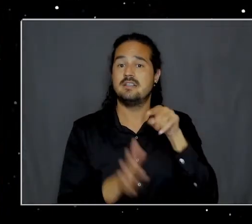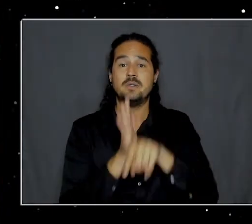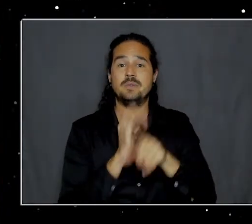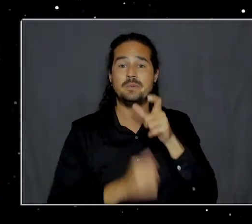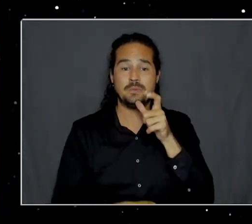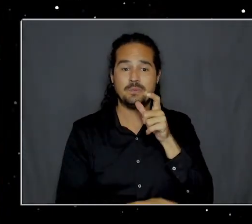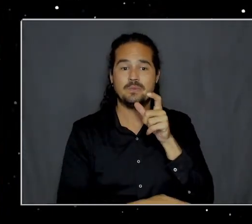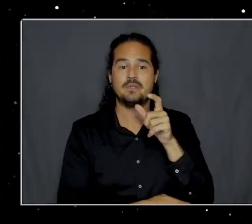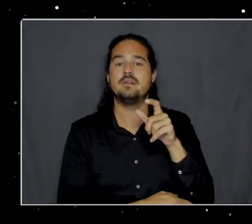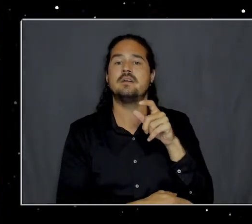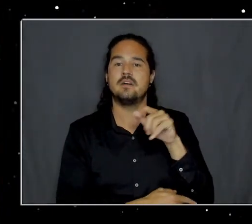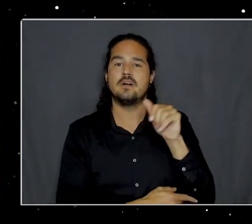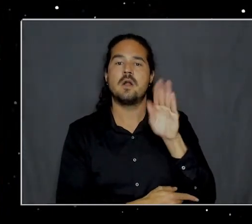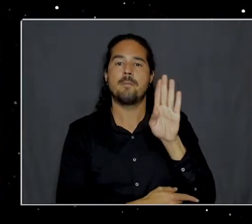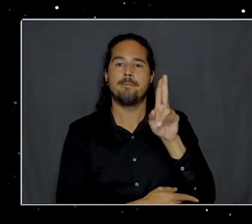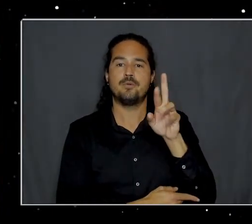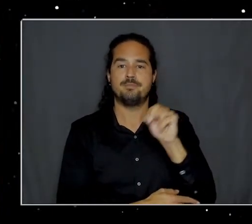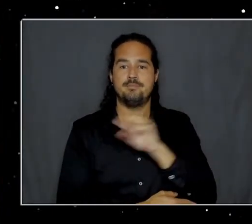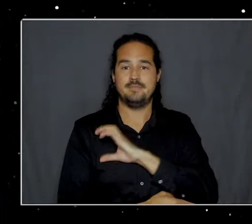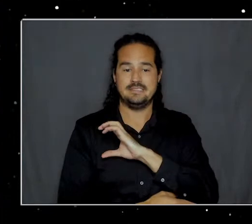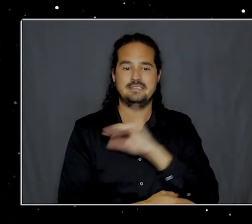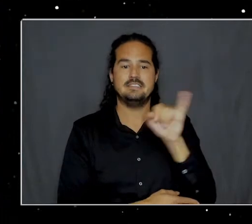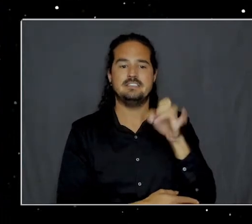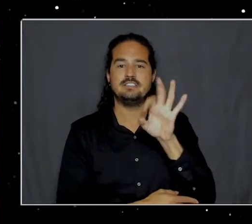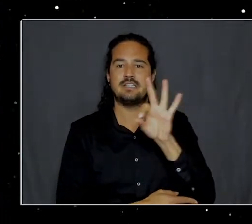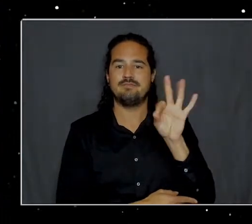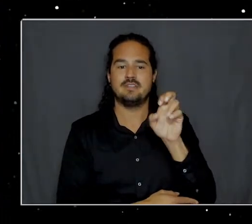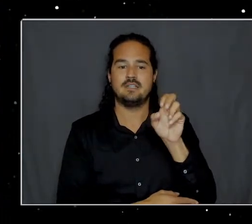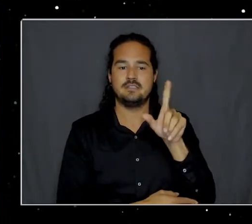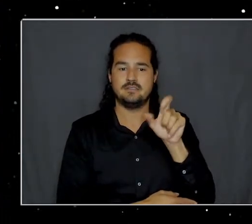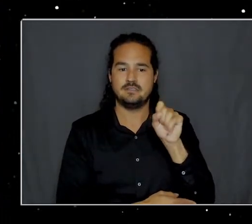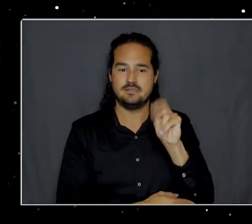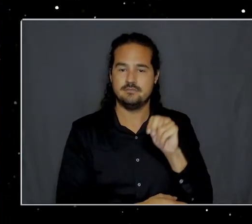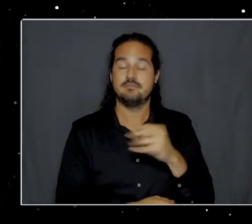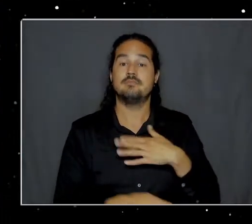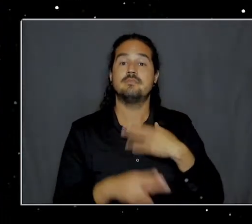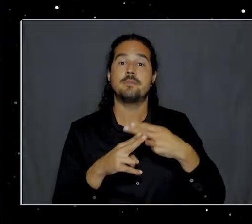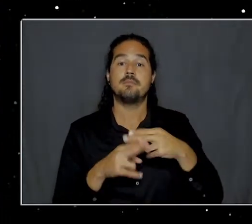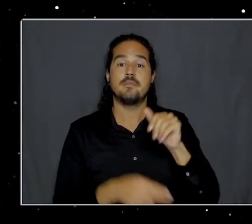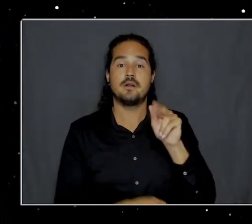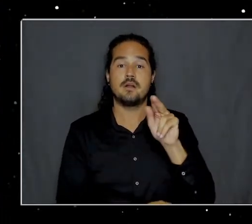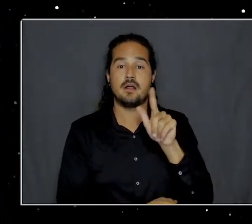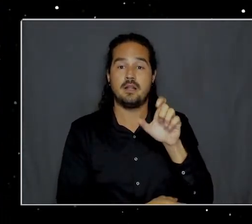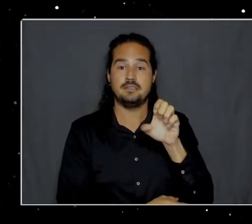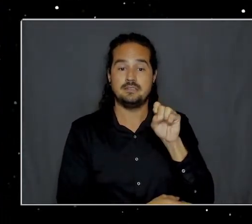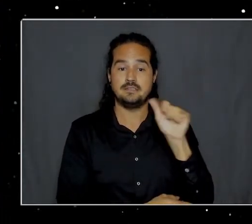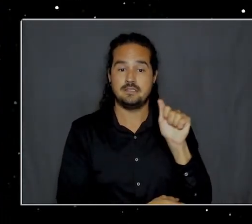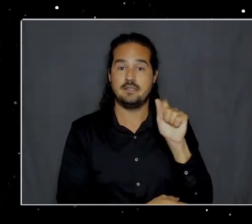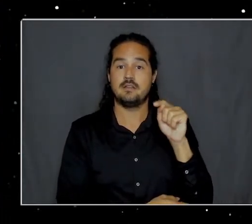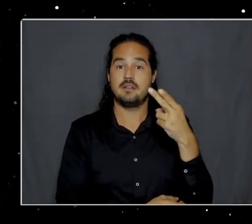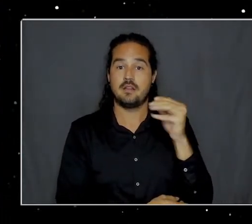SHARE MY PERSONAL STORY OF THE MURDER OF MY FOSTER SON JESSE SAREY BY AUBURN POLICE OFFICER